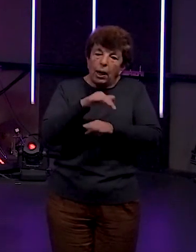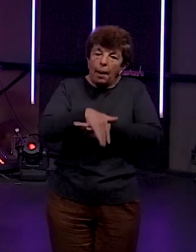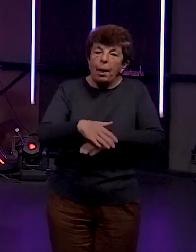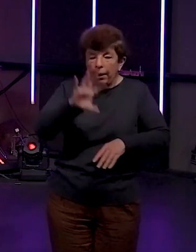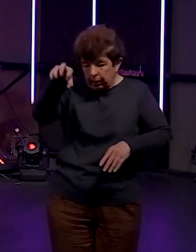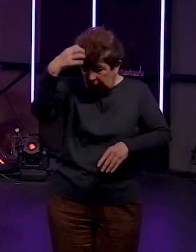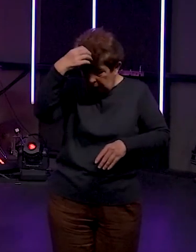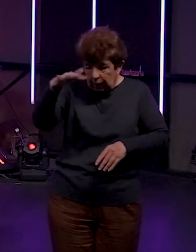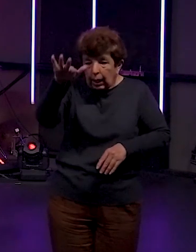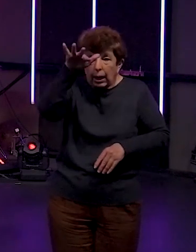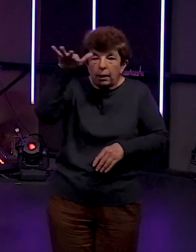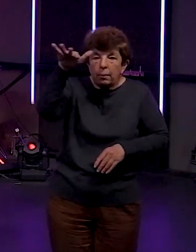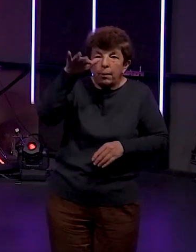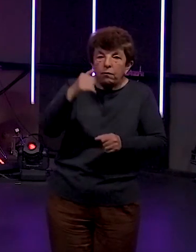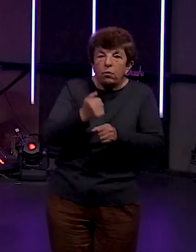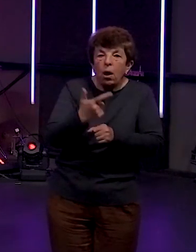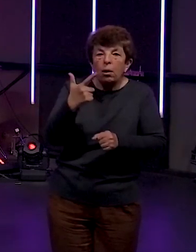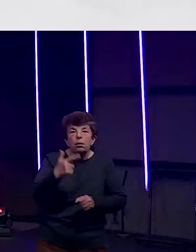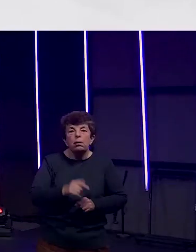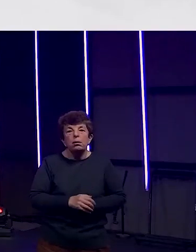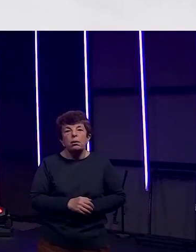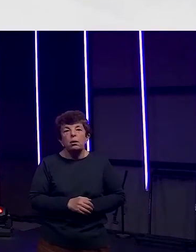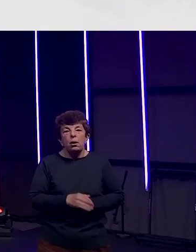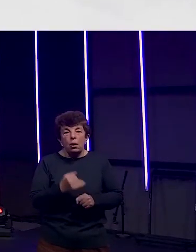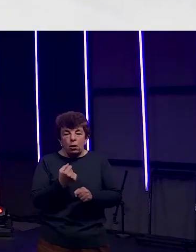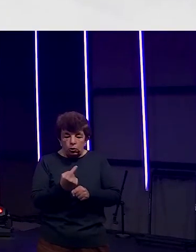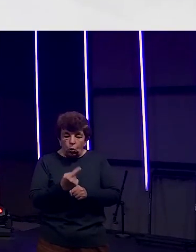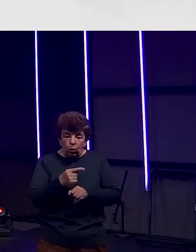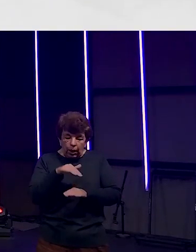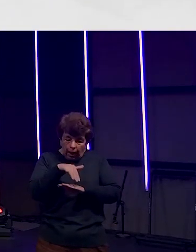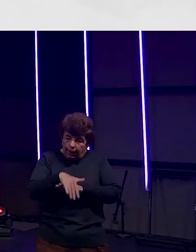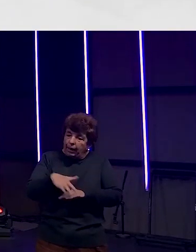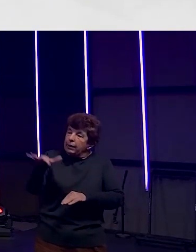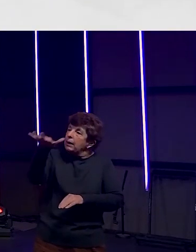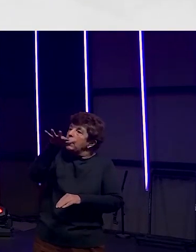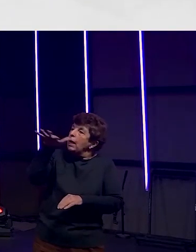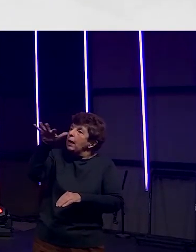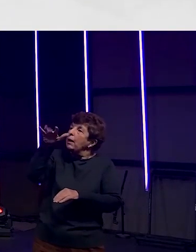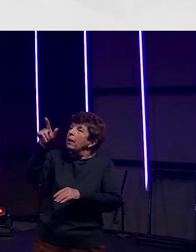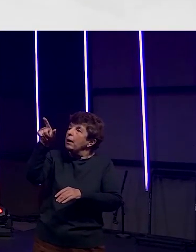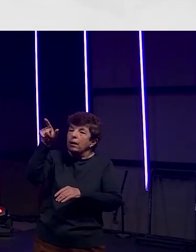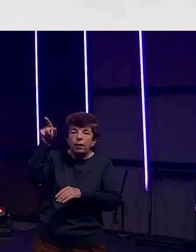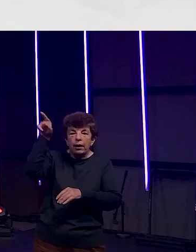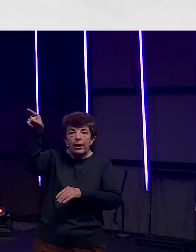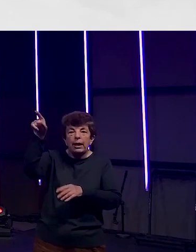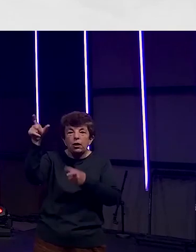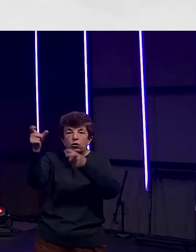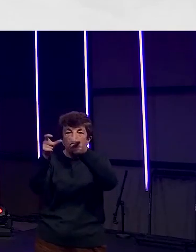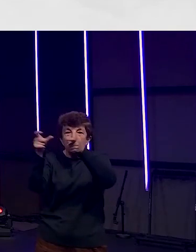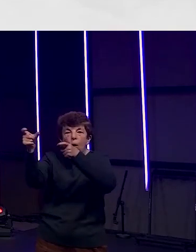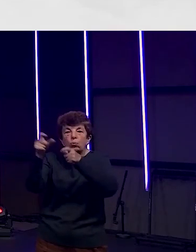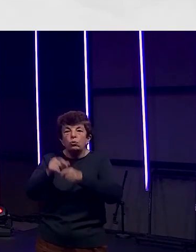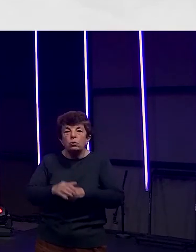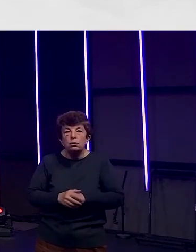we're talking about the area of God's control. We're talking about the area